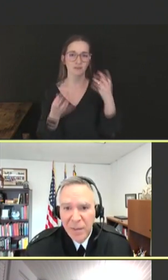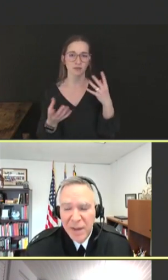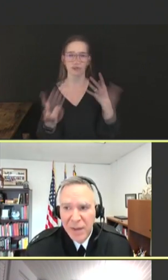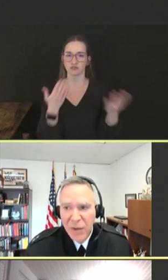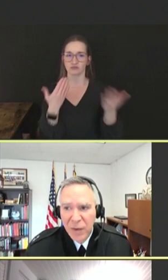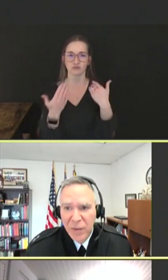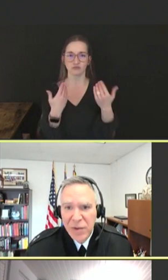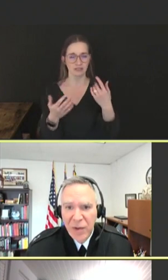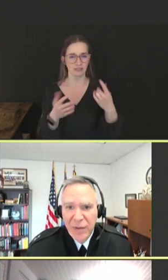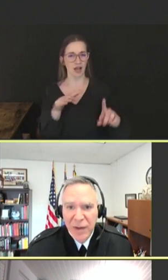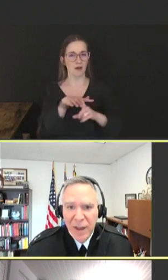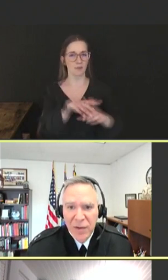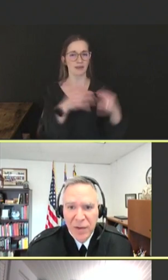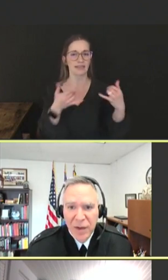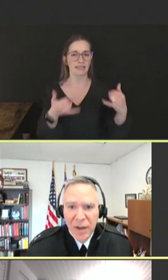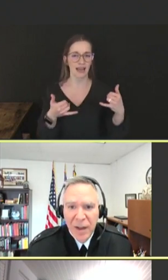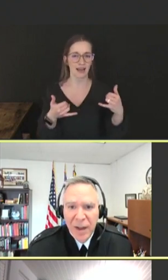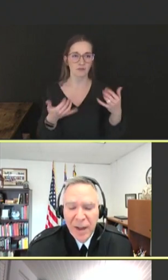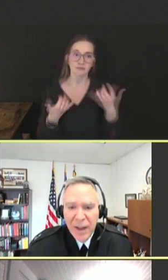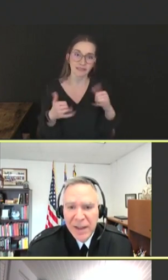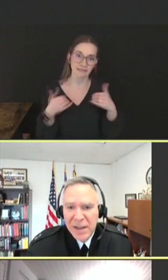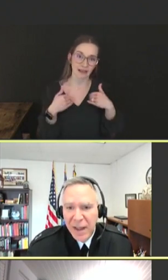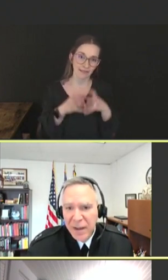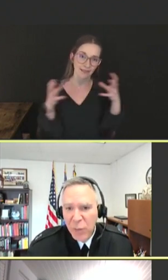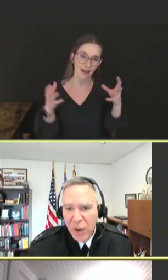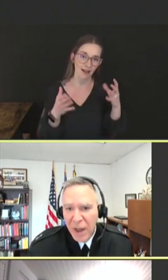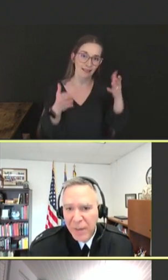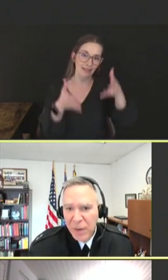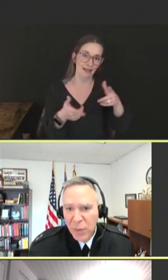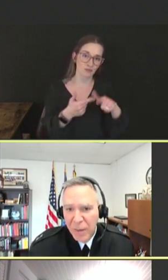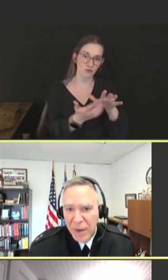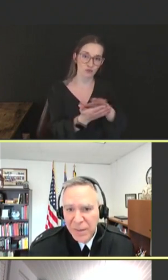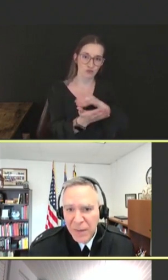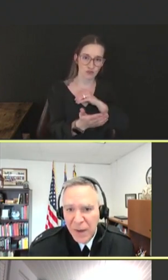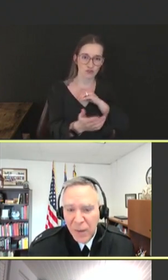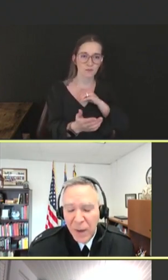the pandemic, although we still have a lot to learn. It's slightly more common in women. Well,